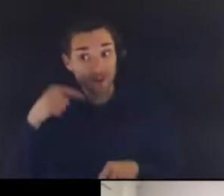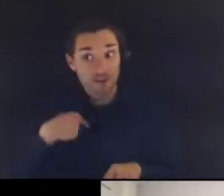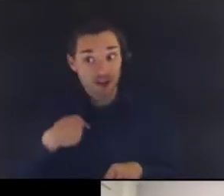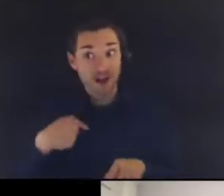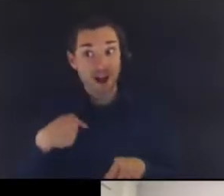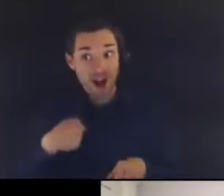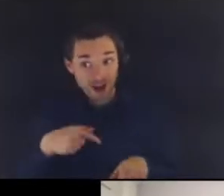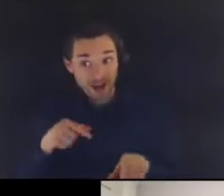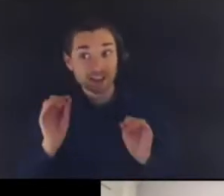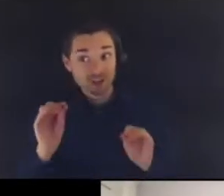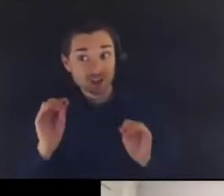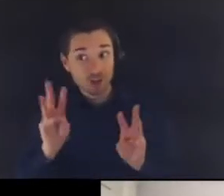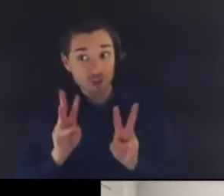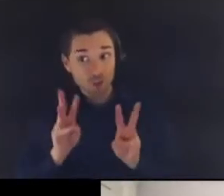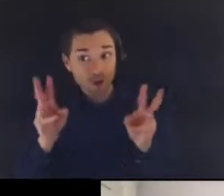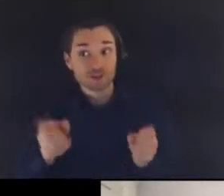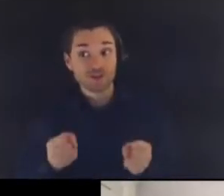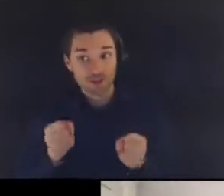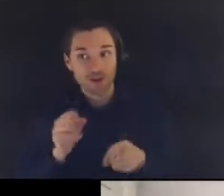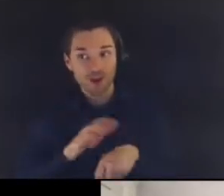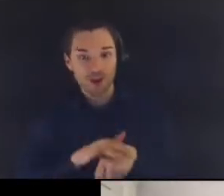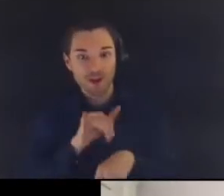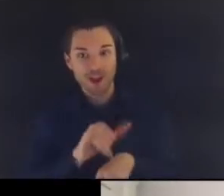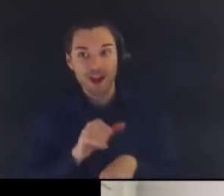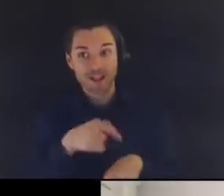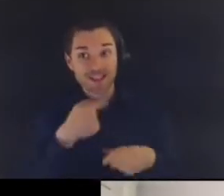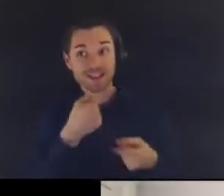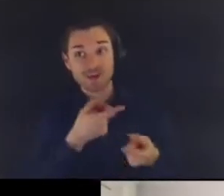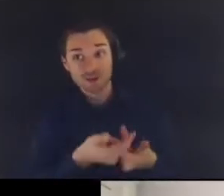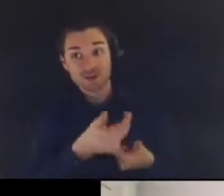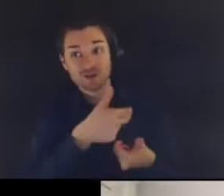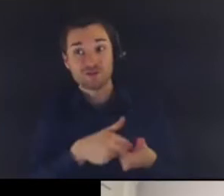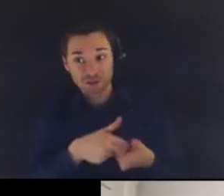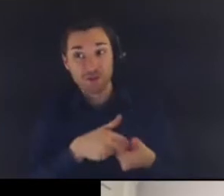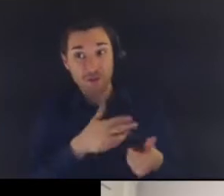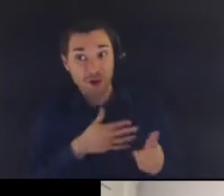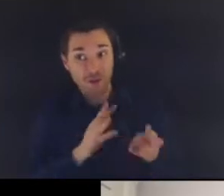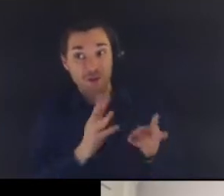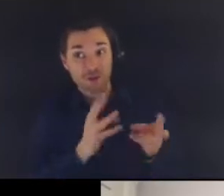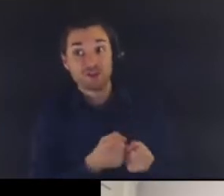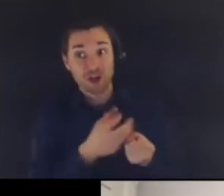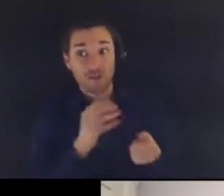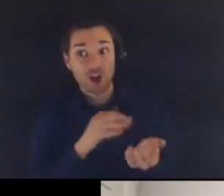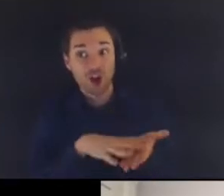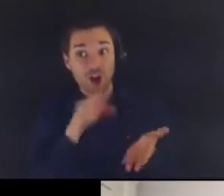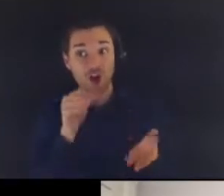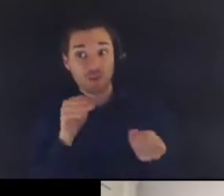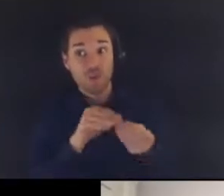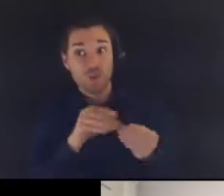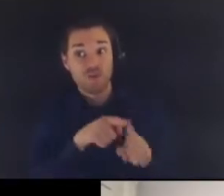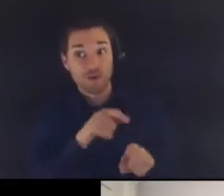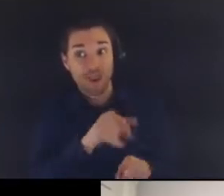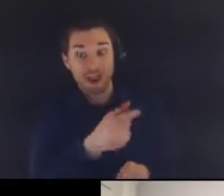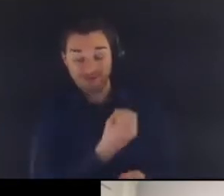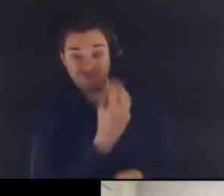our workshop and learn from us. So, when I think about that, I think you have